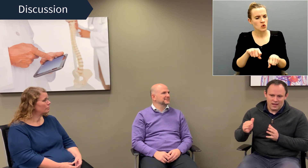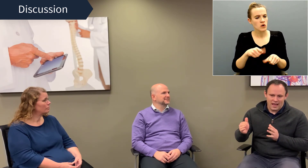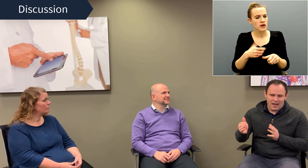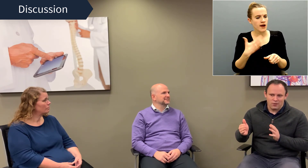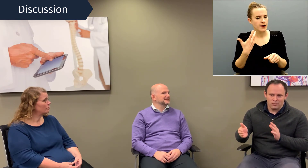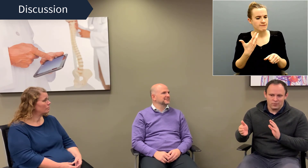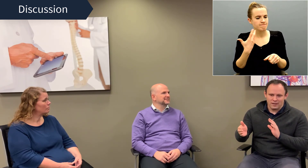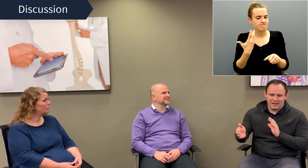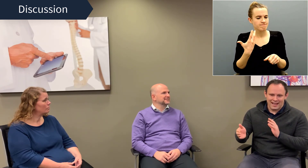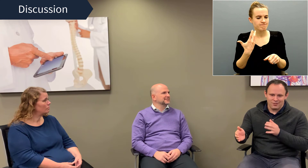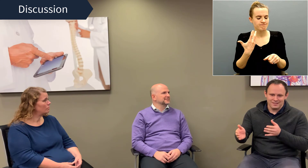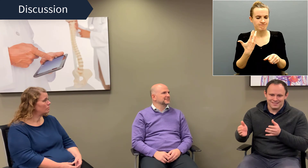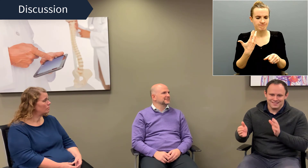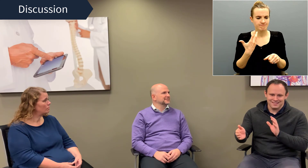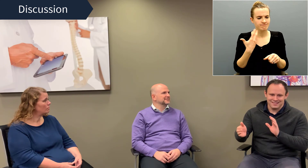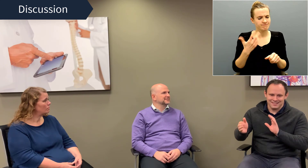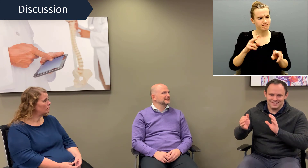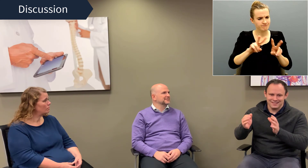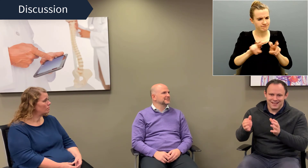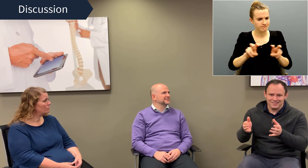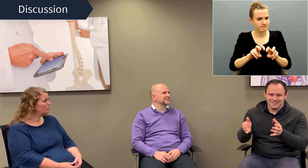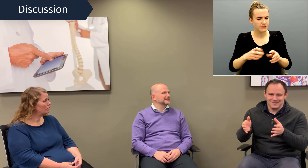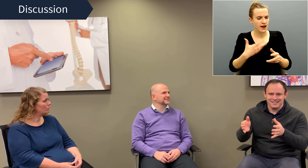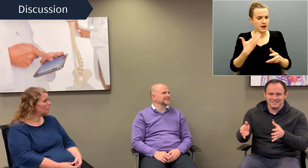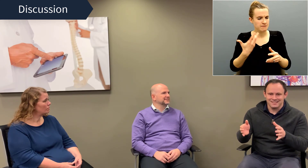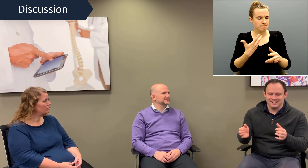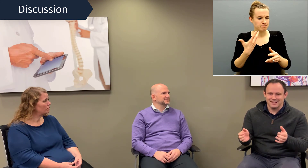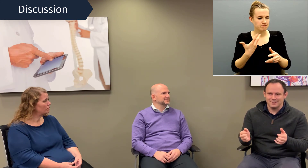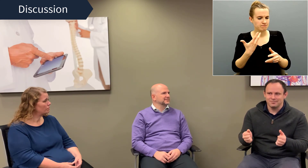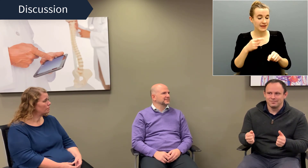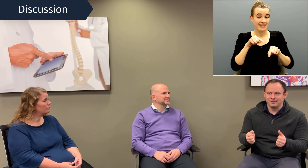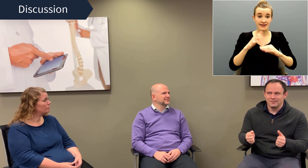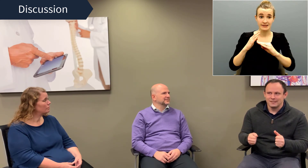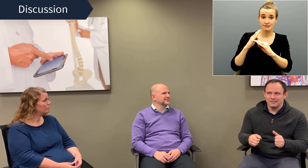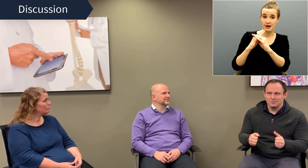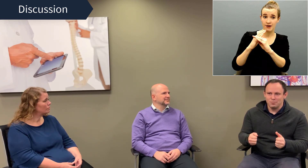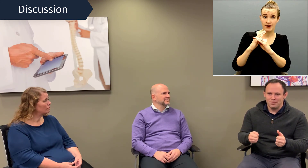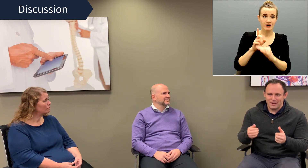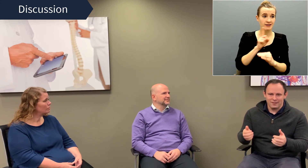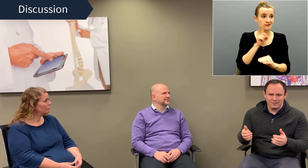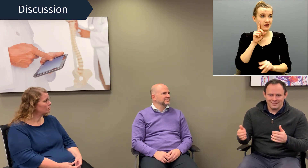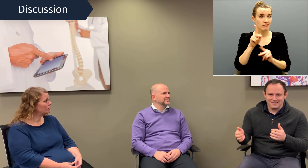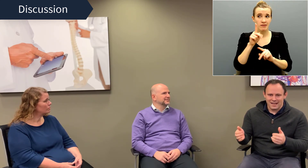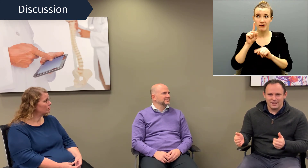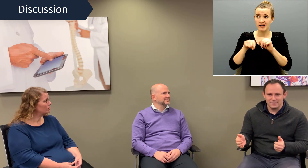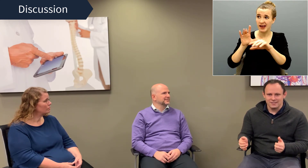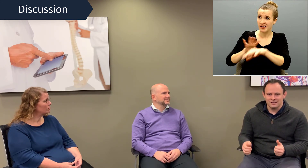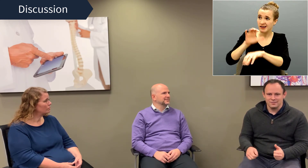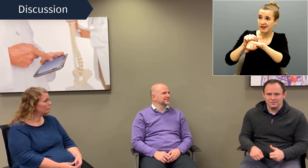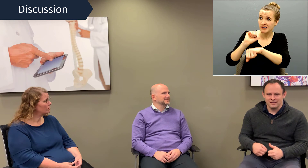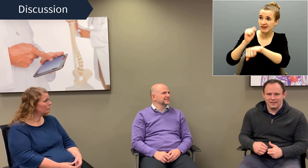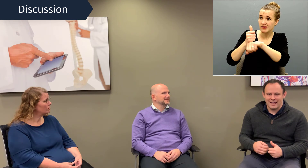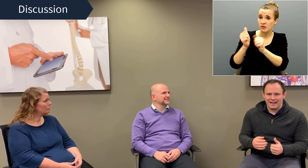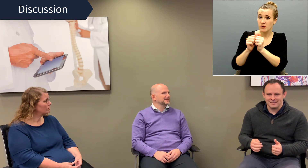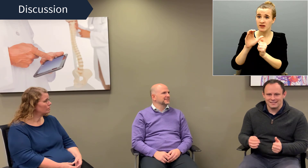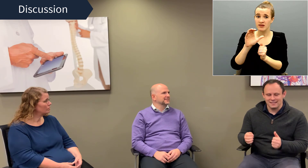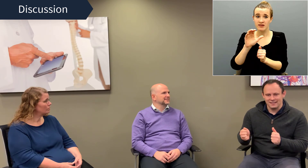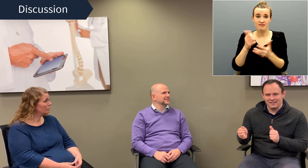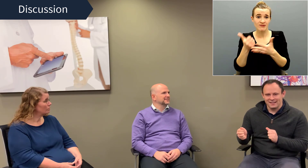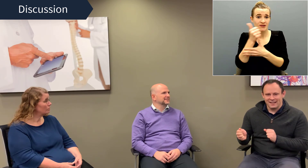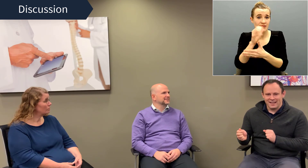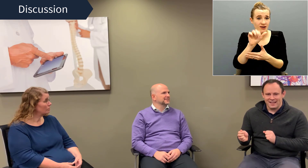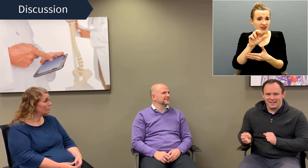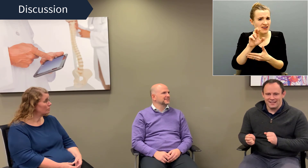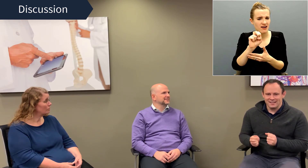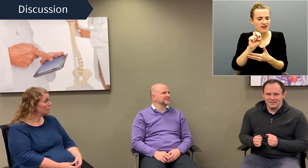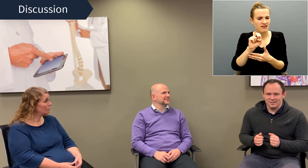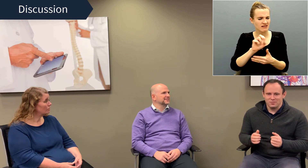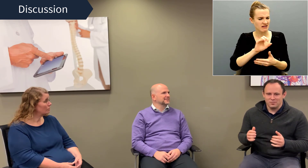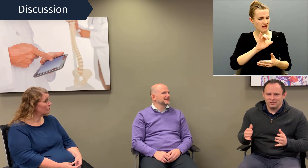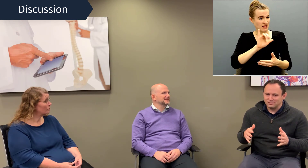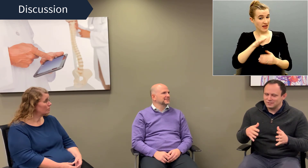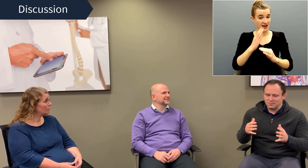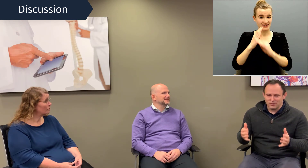how, how does, how does this barrier, this challenge to accessing a simple